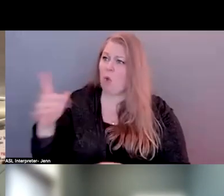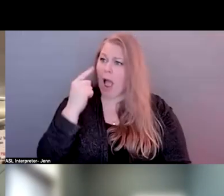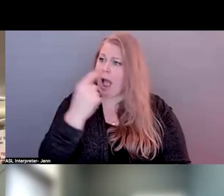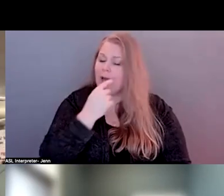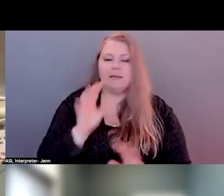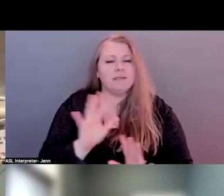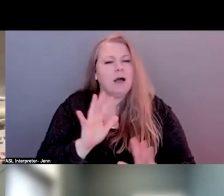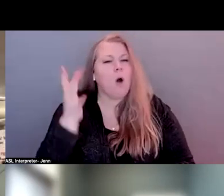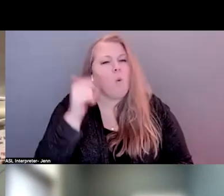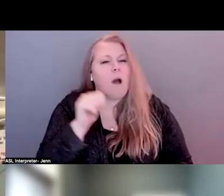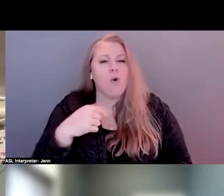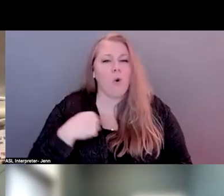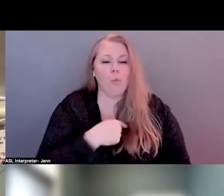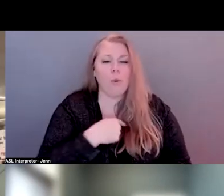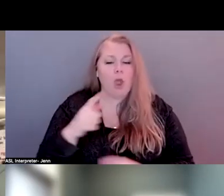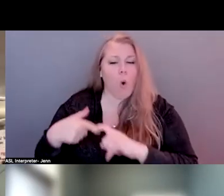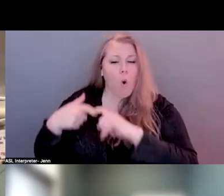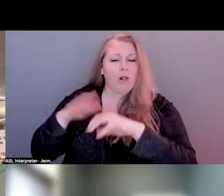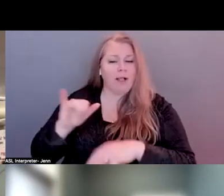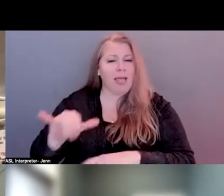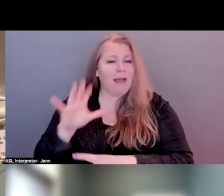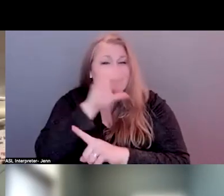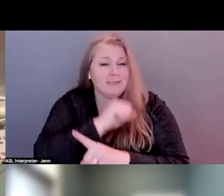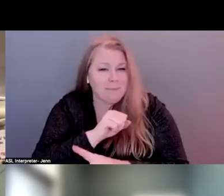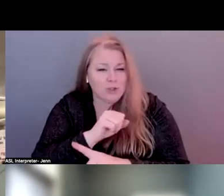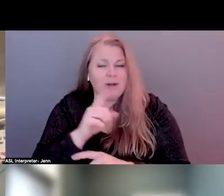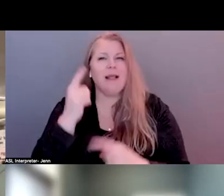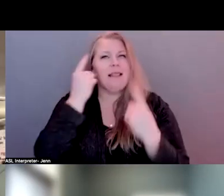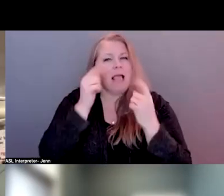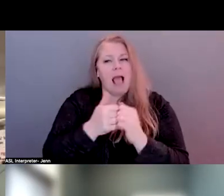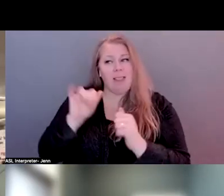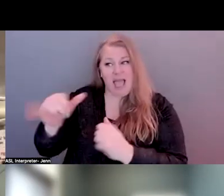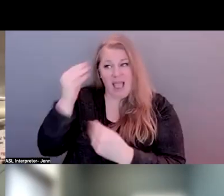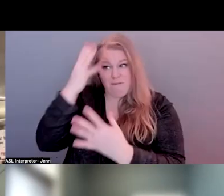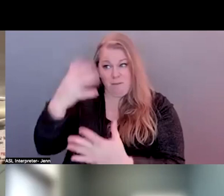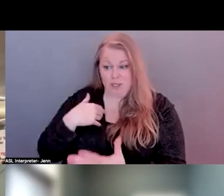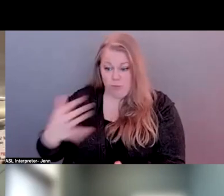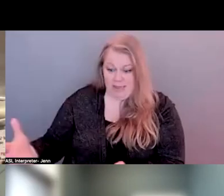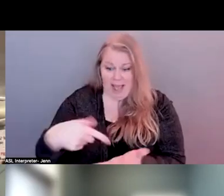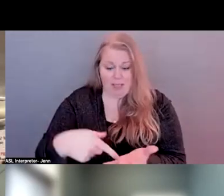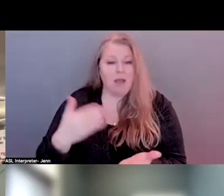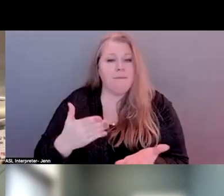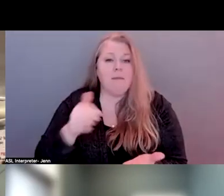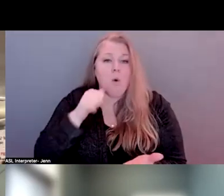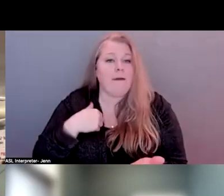don't we hold off on that assumption and think "How can we make this information we gathered useful to people who maybe don't have the senses to see that type of thing?"